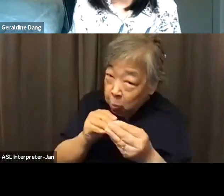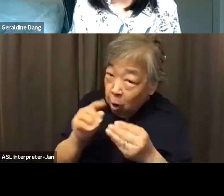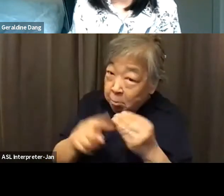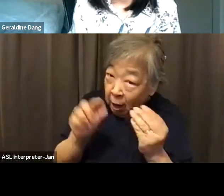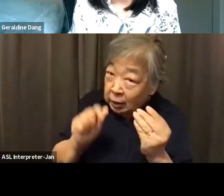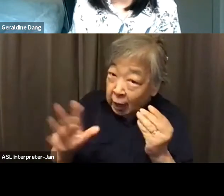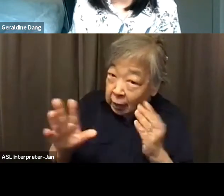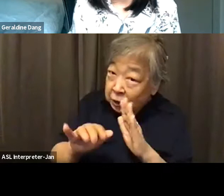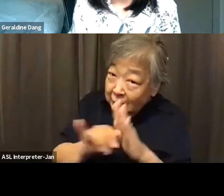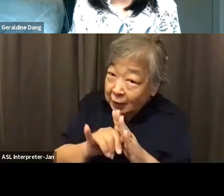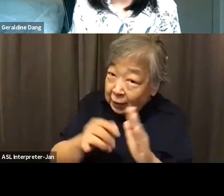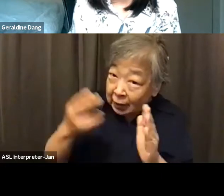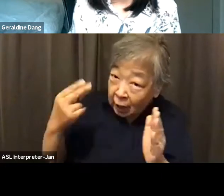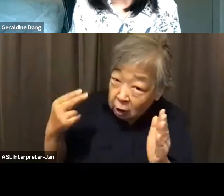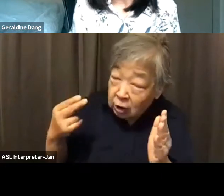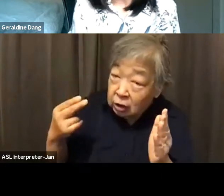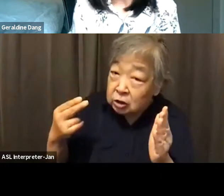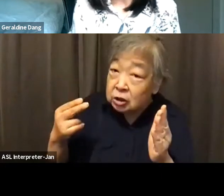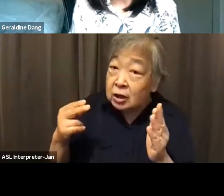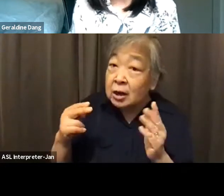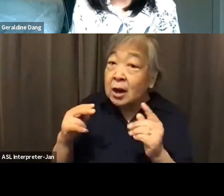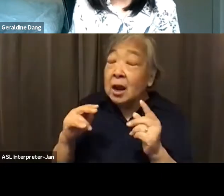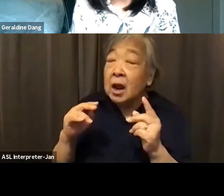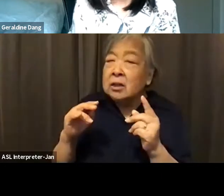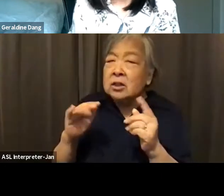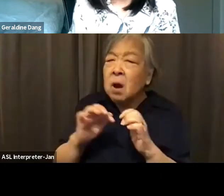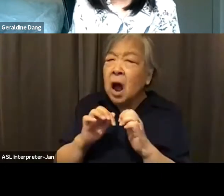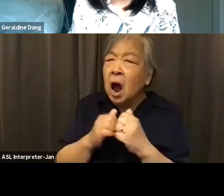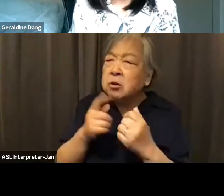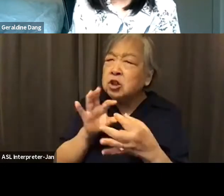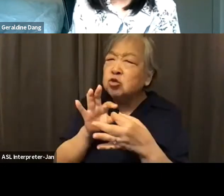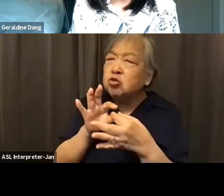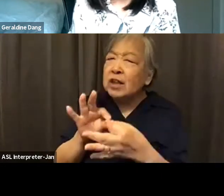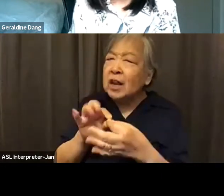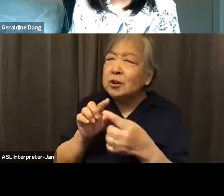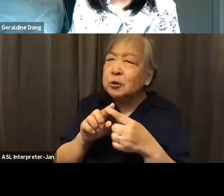And if so, how did you relate to that identity more when you were abroad?